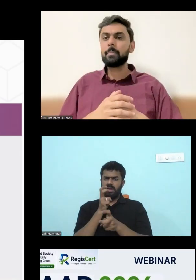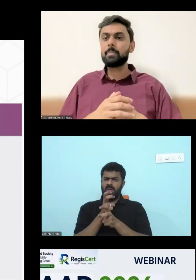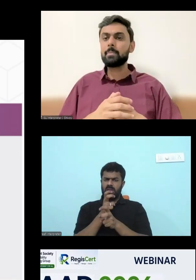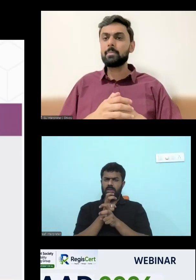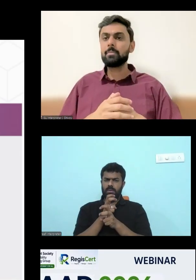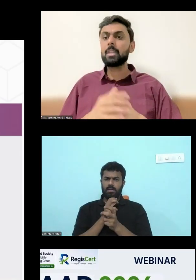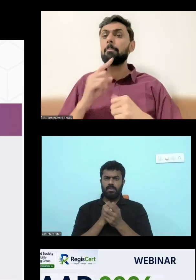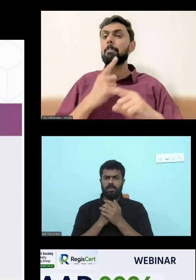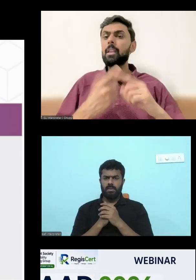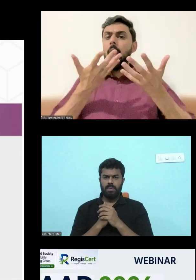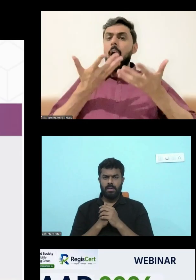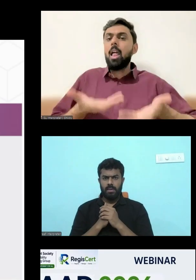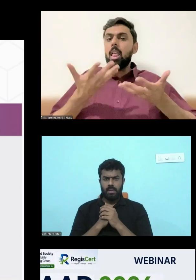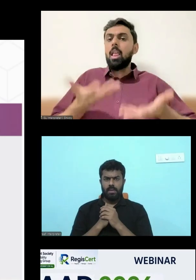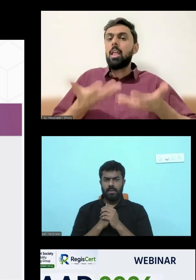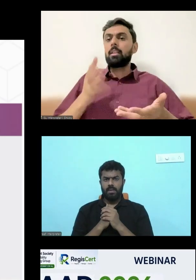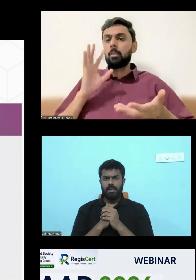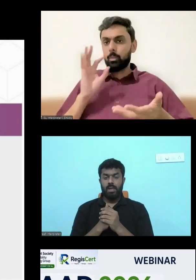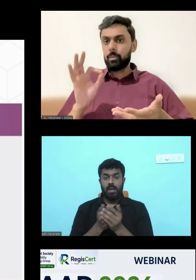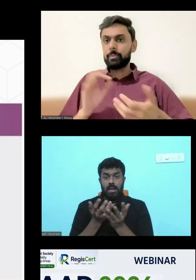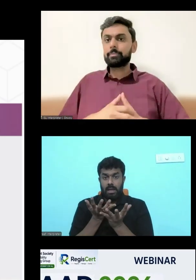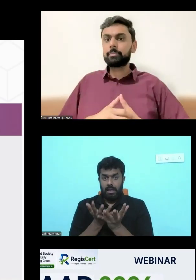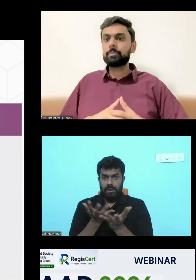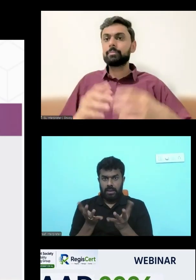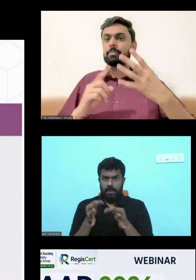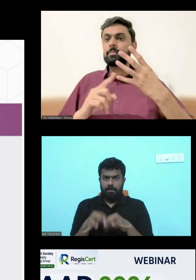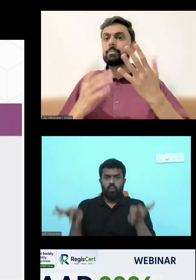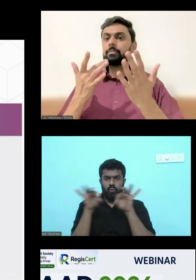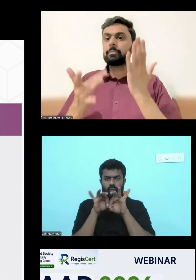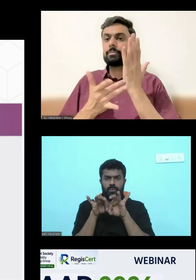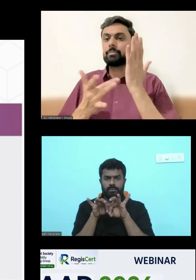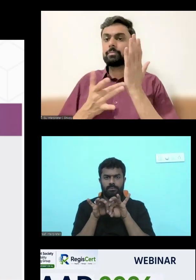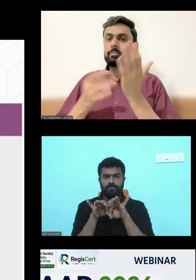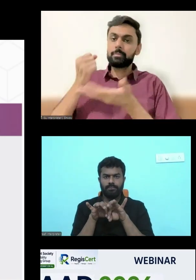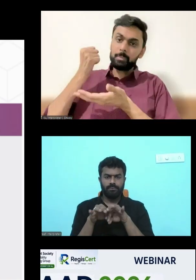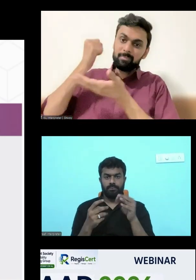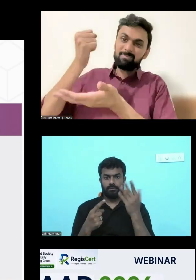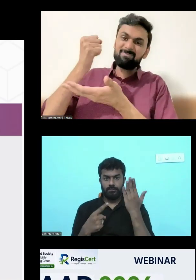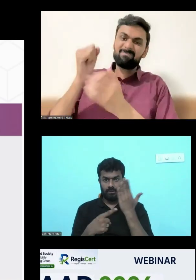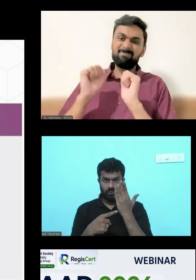And due to the limited budget in the technology, open source software and local technology can be used.